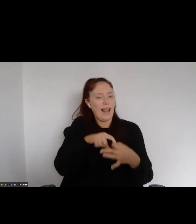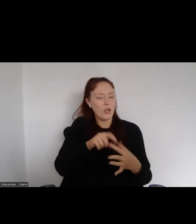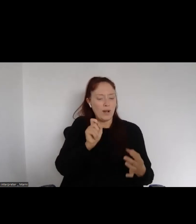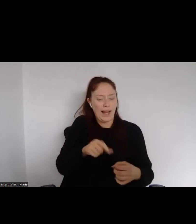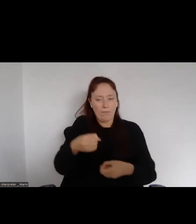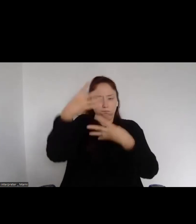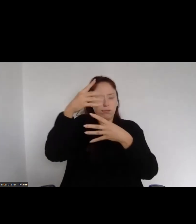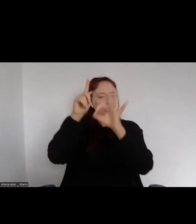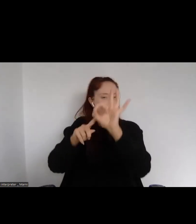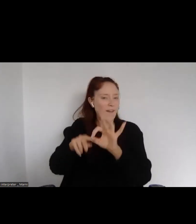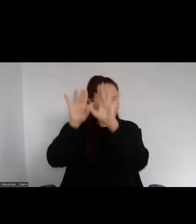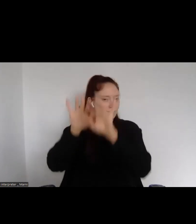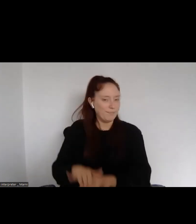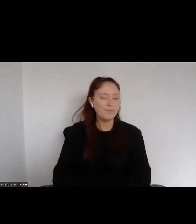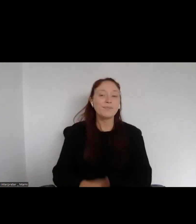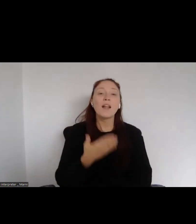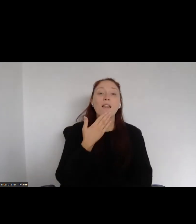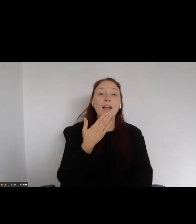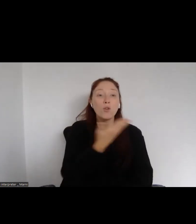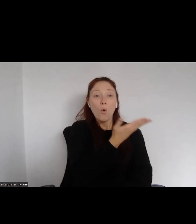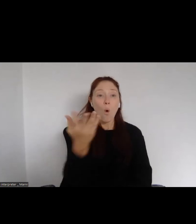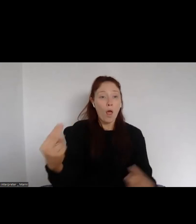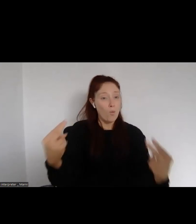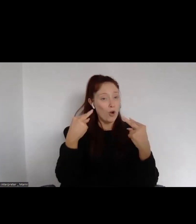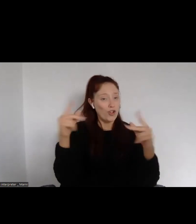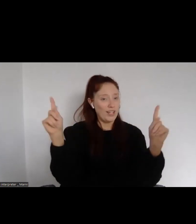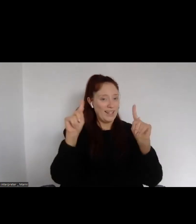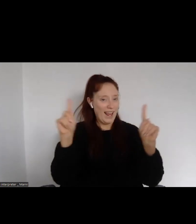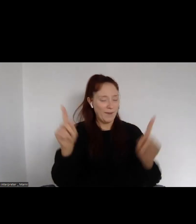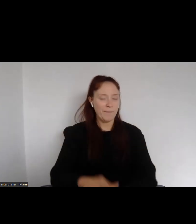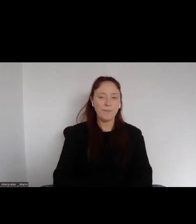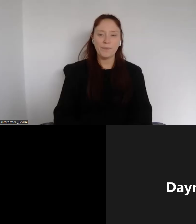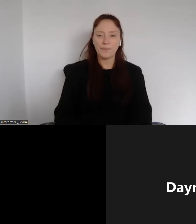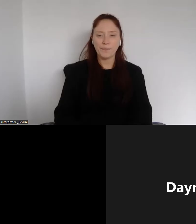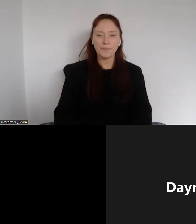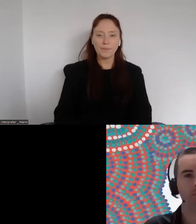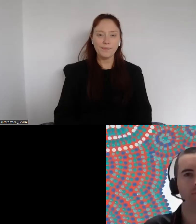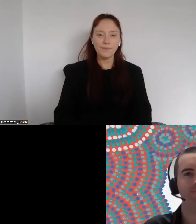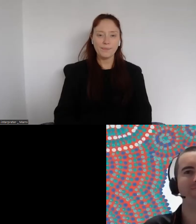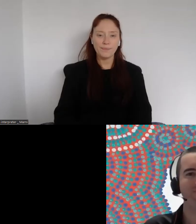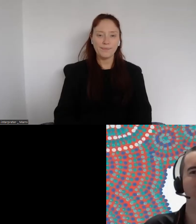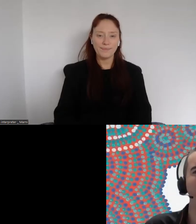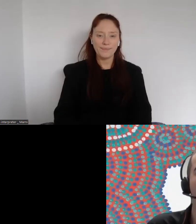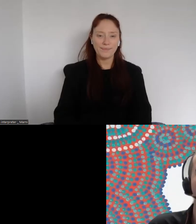Thank you very much, everyone, for participating in today's webinar. Dayne: Thank you.